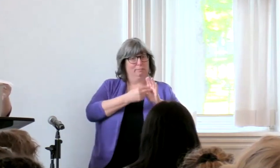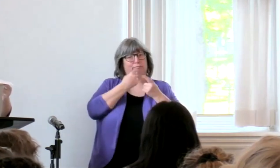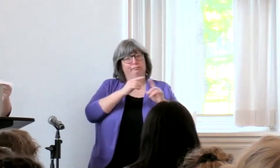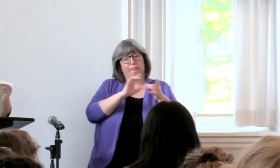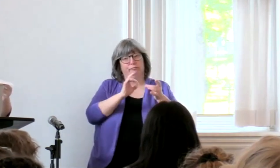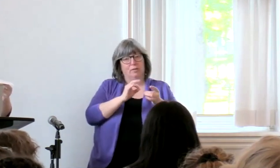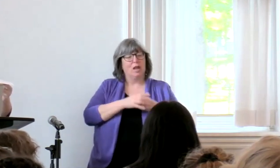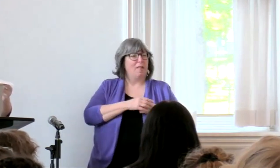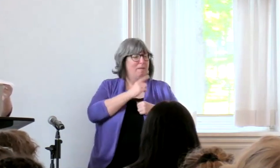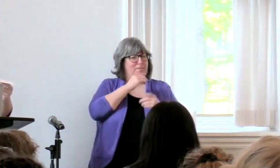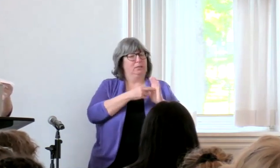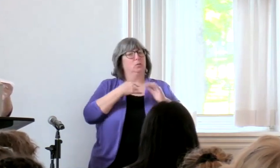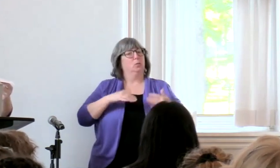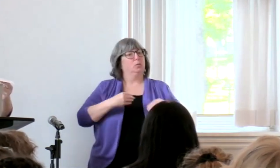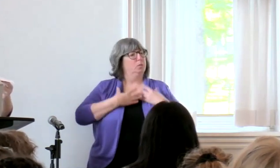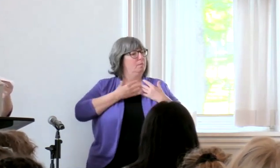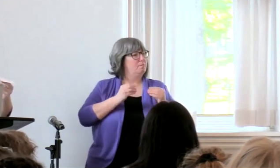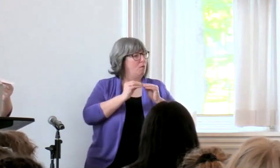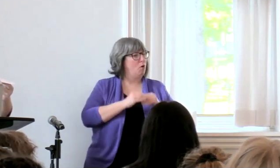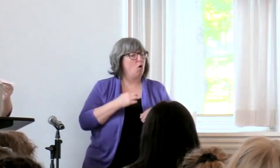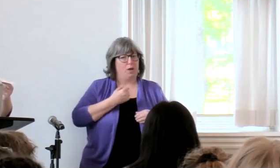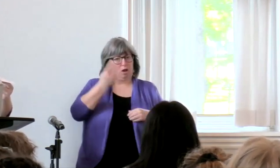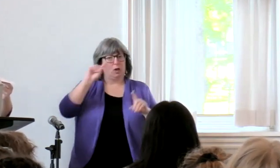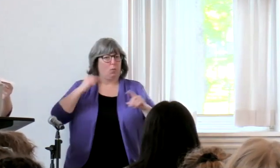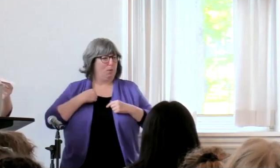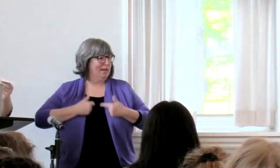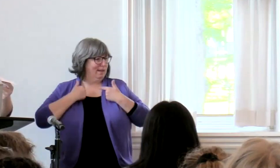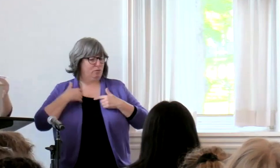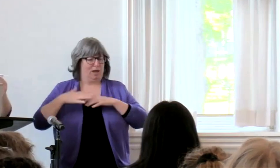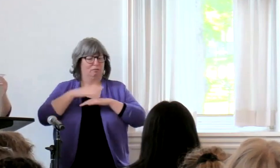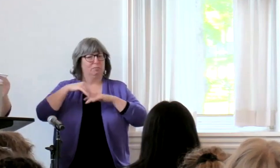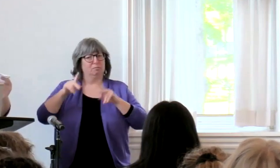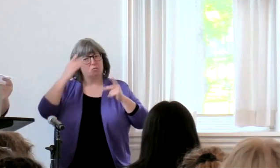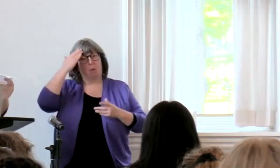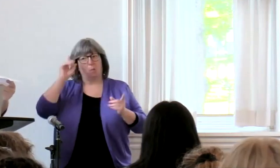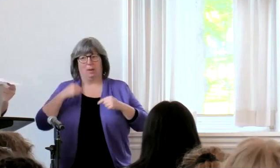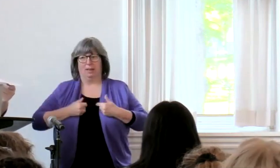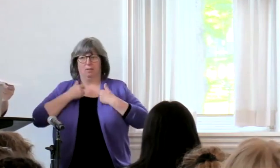We as indigenous people understand where we are living and where we work on Mi'kmaq lands